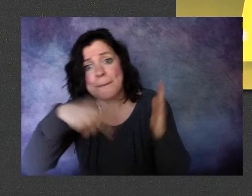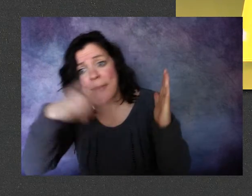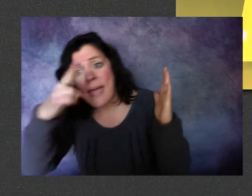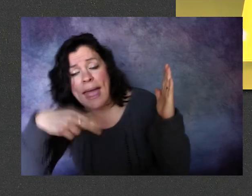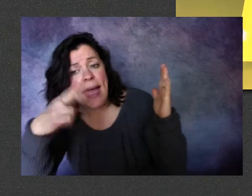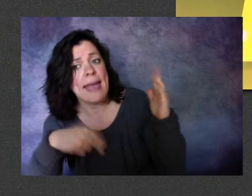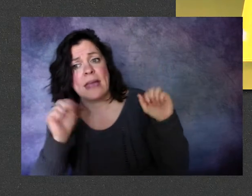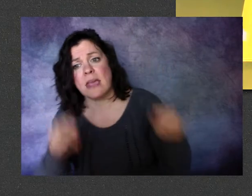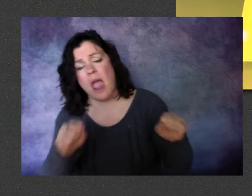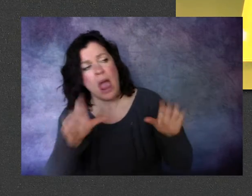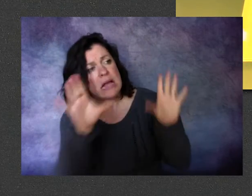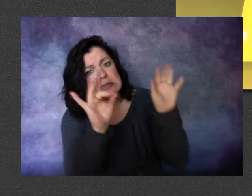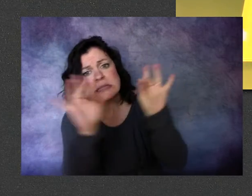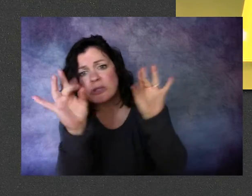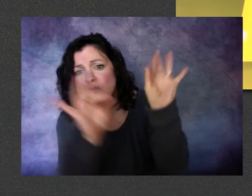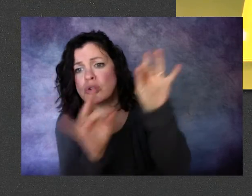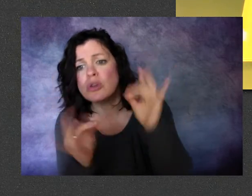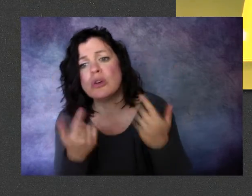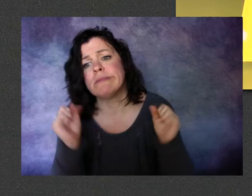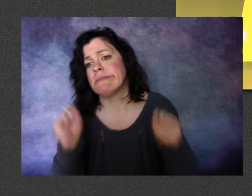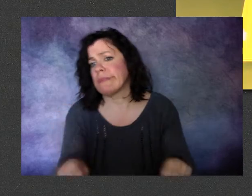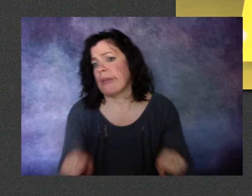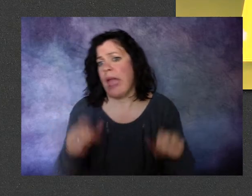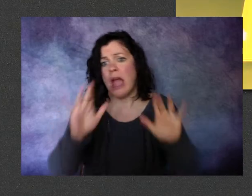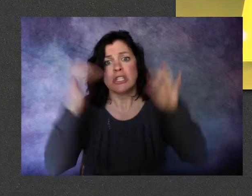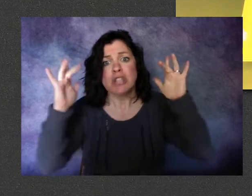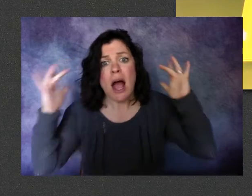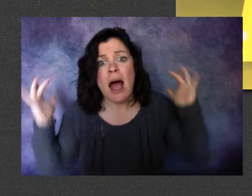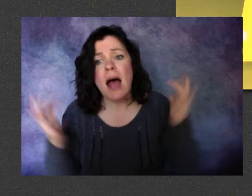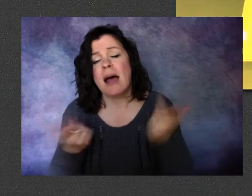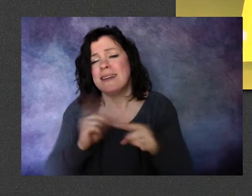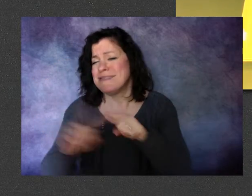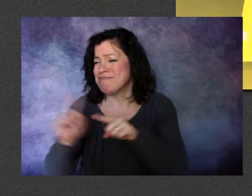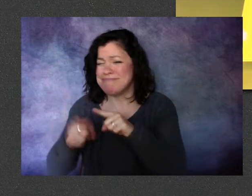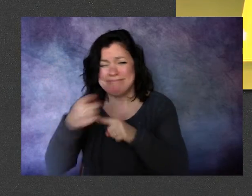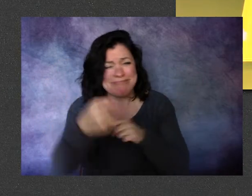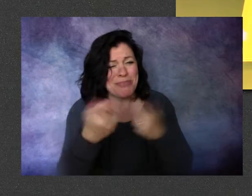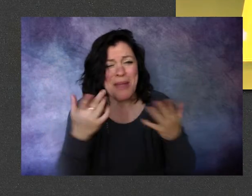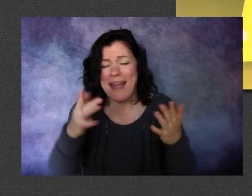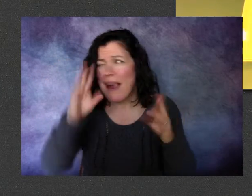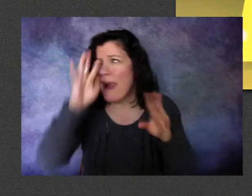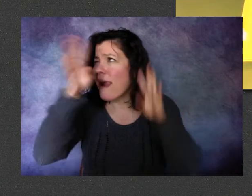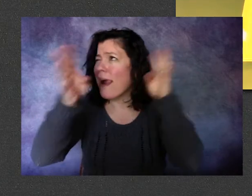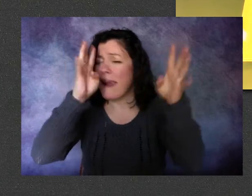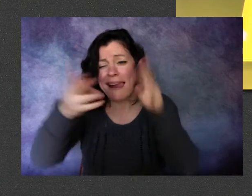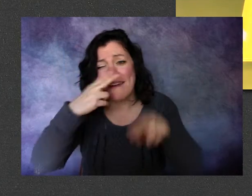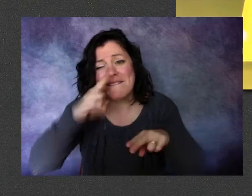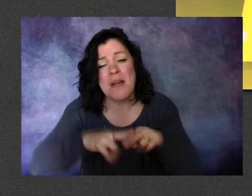you can paint. You could add stickers. You could add gems if you have it. Whatever you have at home,